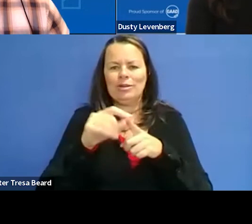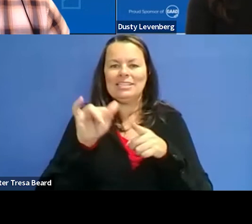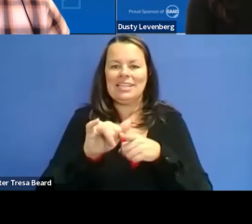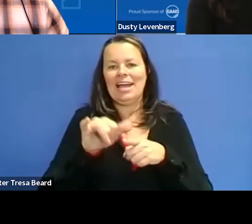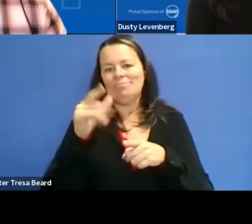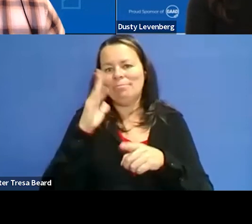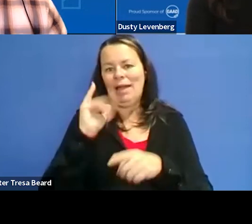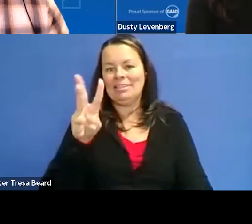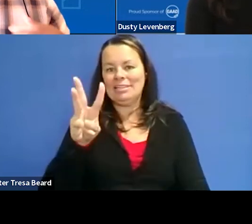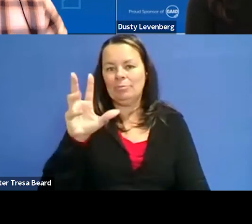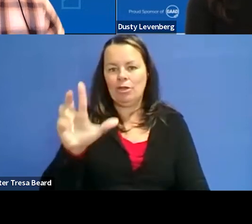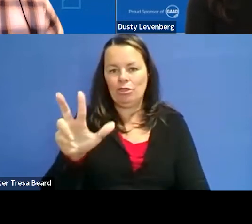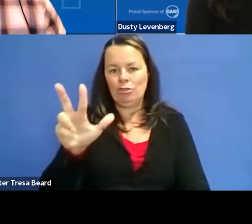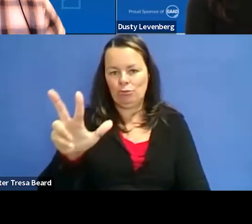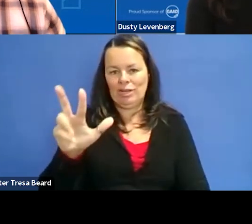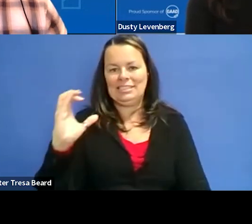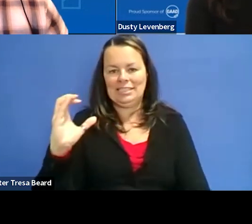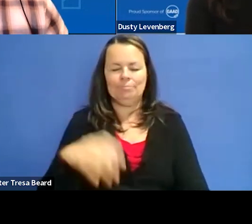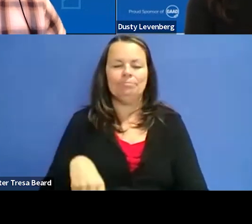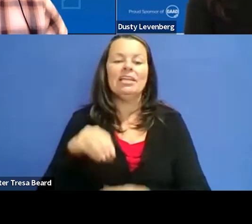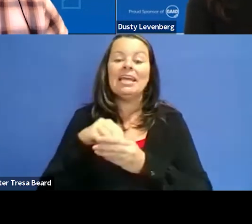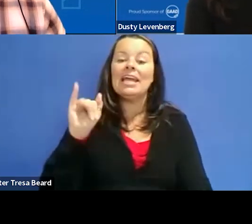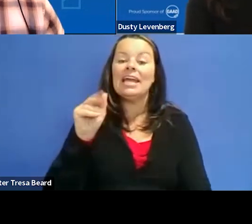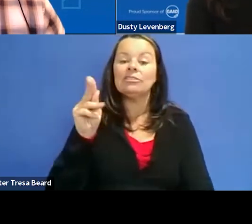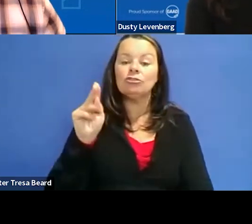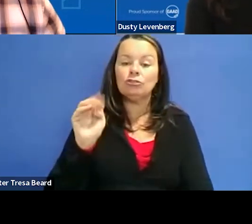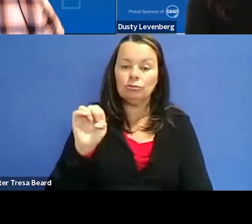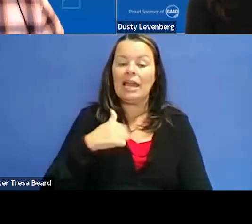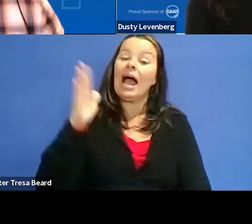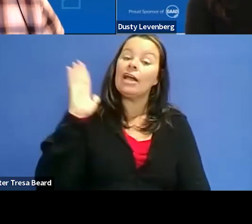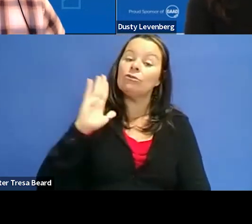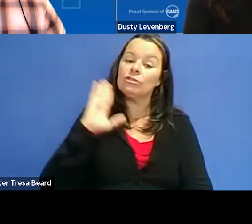As a developer myself who I used to be a developer and I've run into legacy